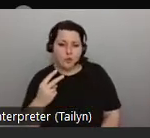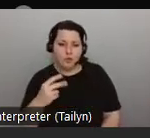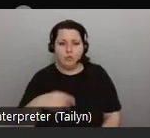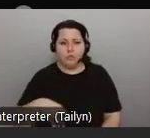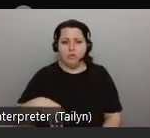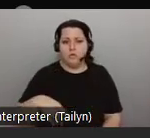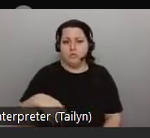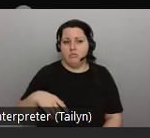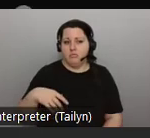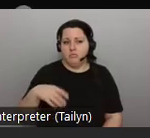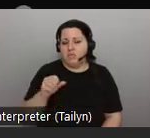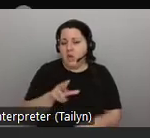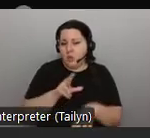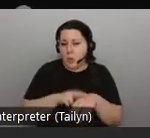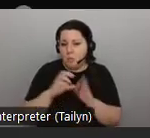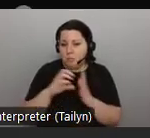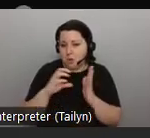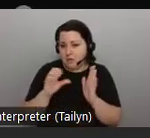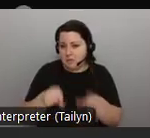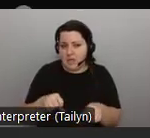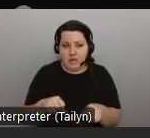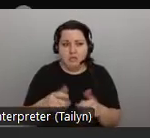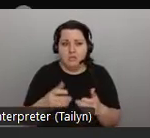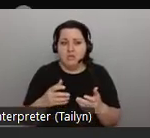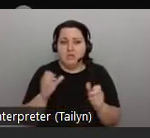We can make it act as a heading one, act as a heading